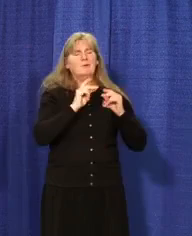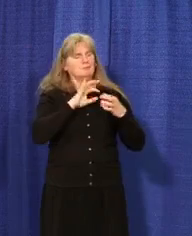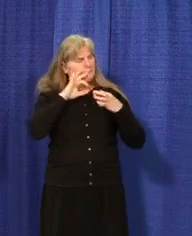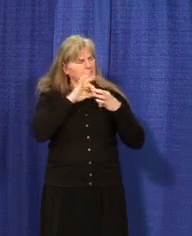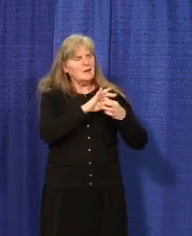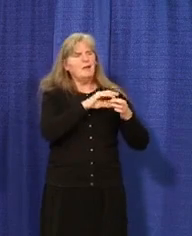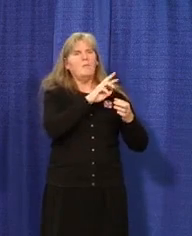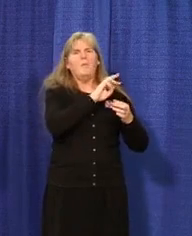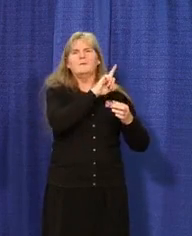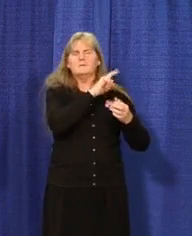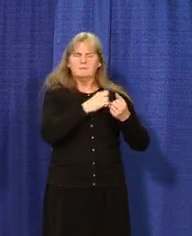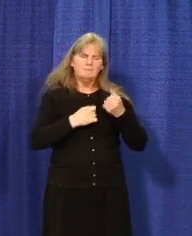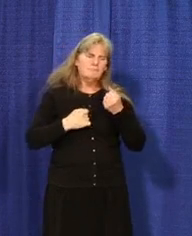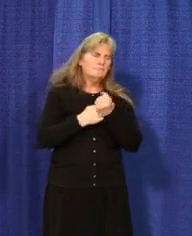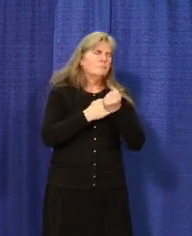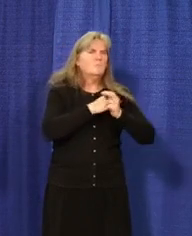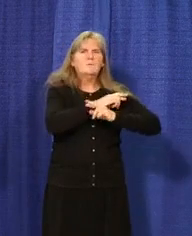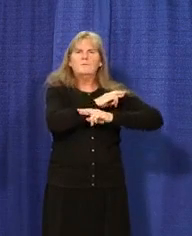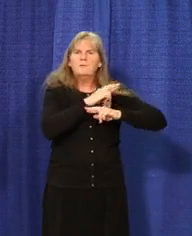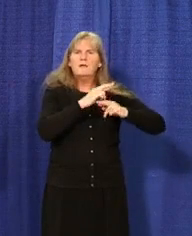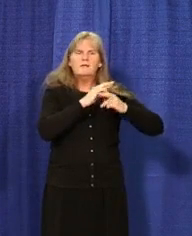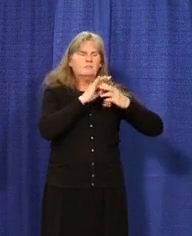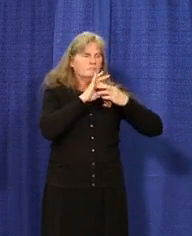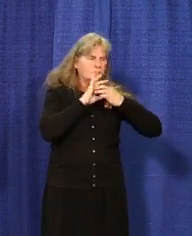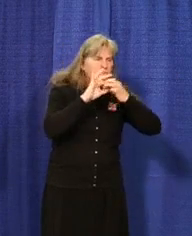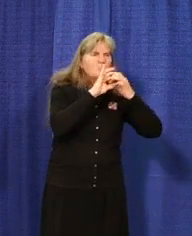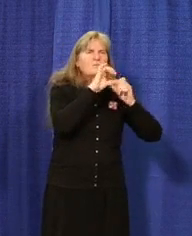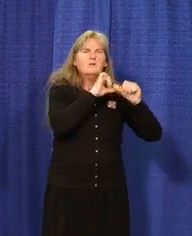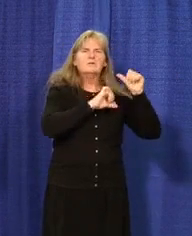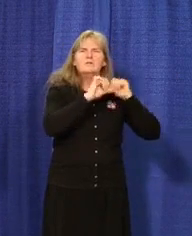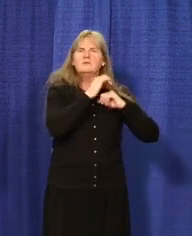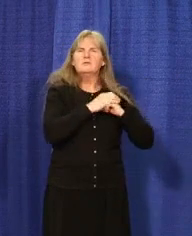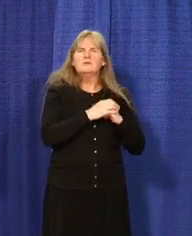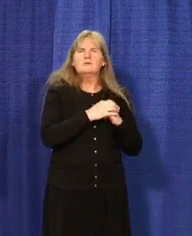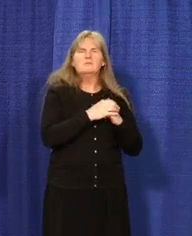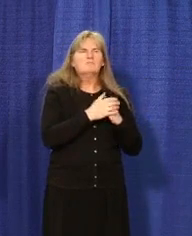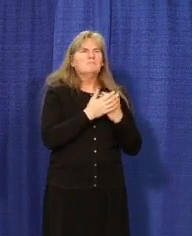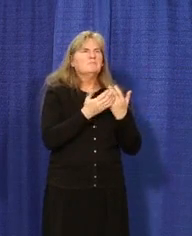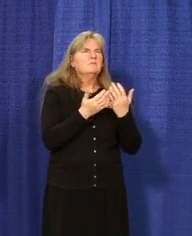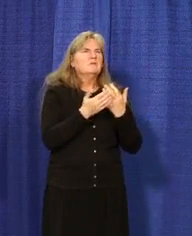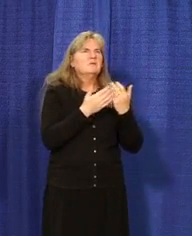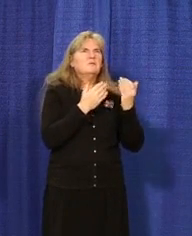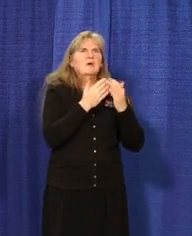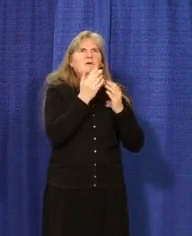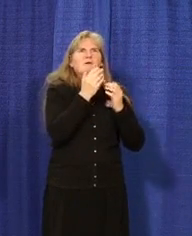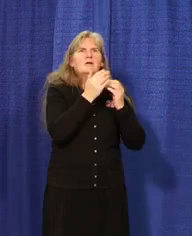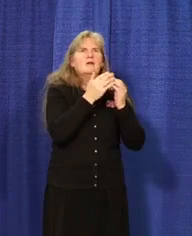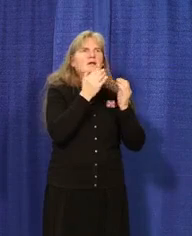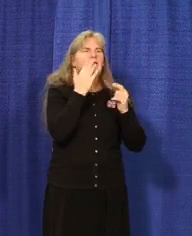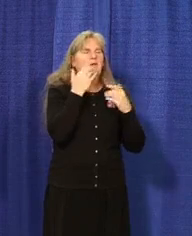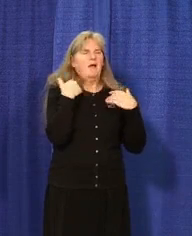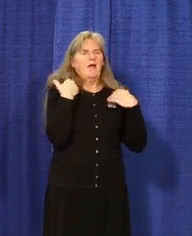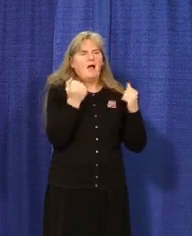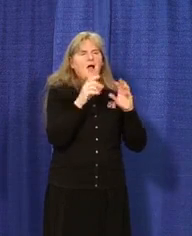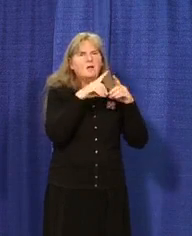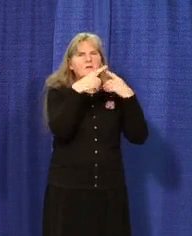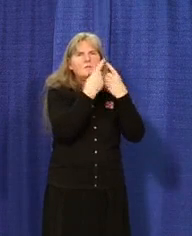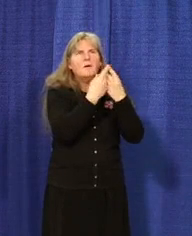Yukoners but our hearts are in Watson Lake. Whether it is with the Mayor and Council, the chief and Council, the health department down